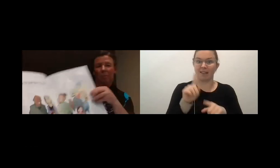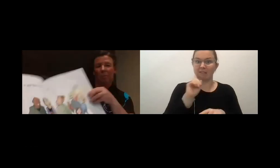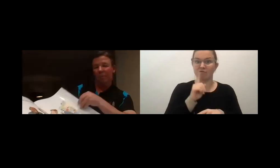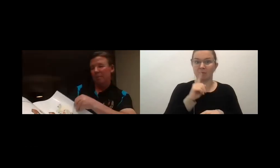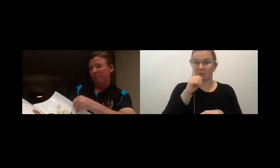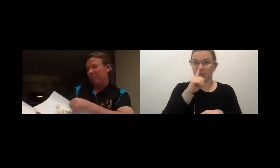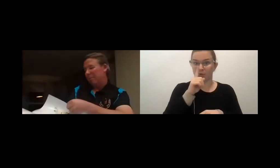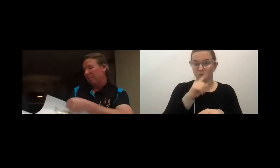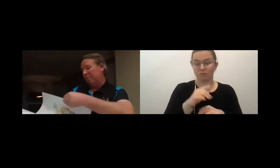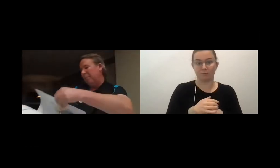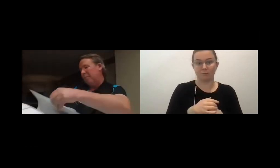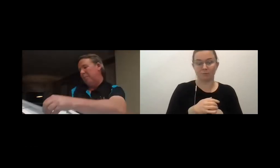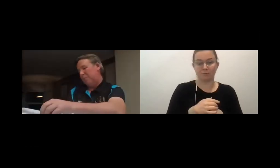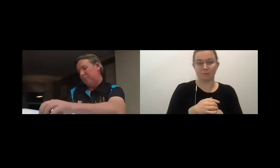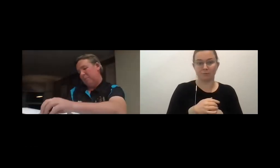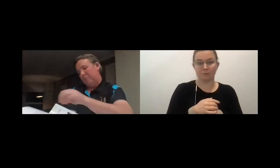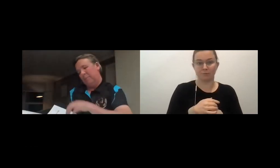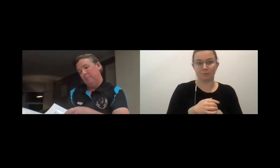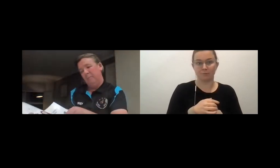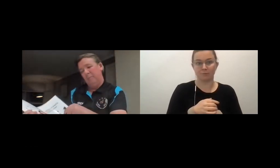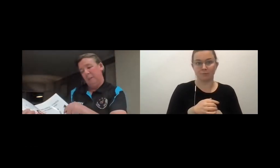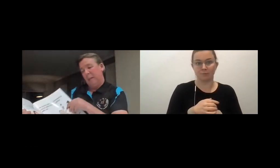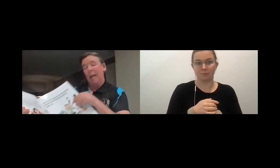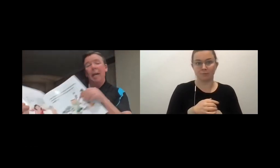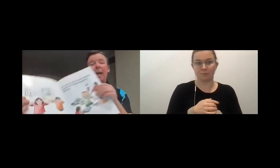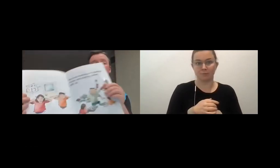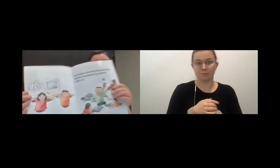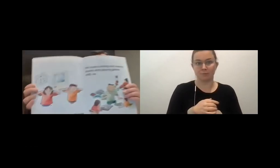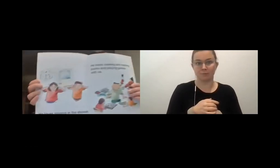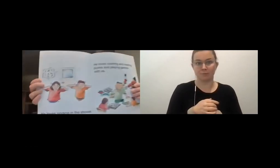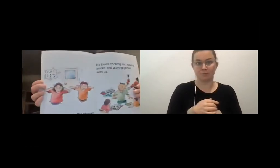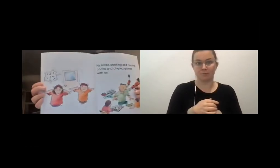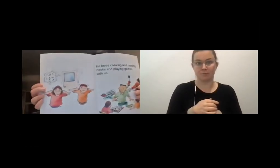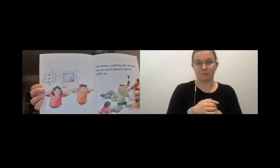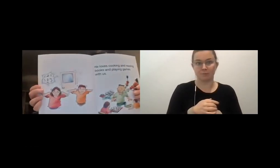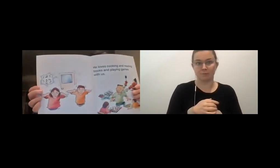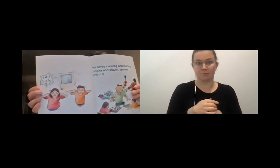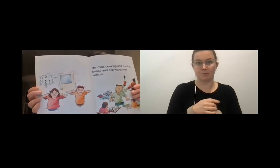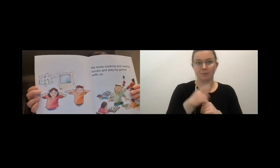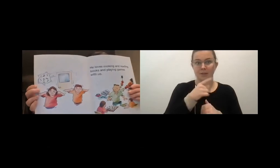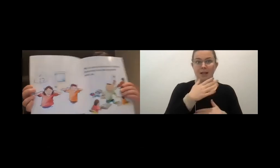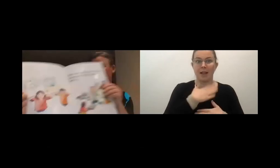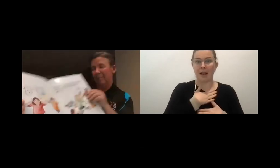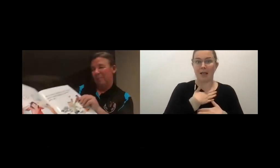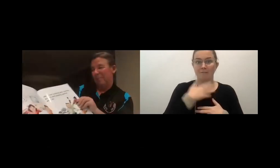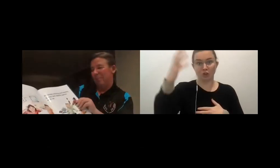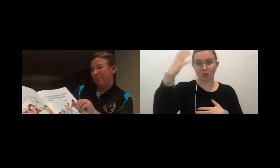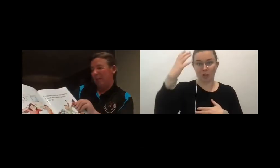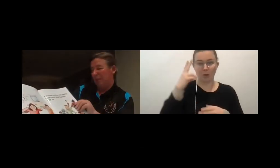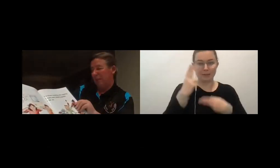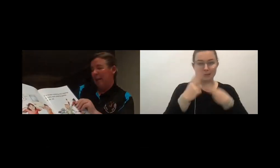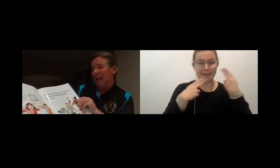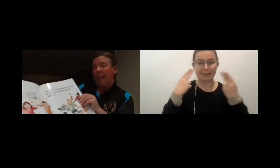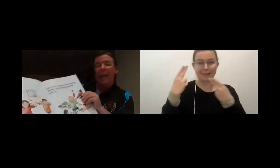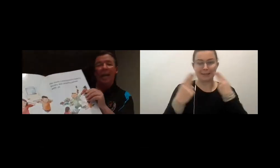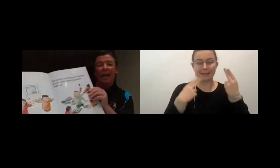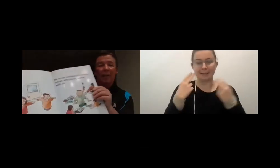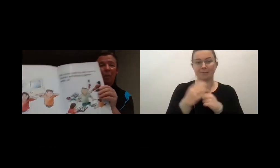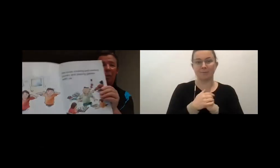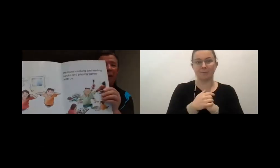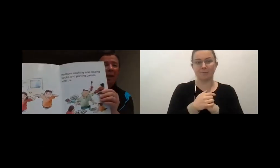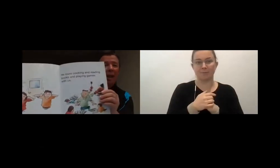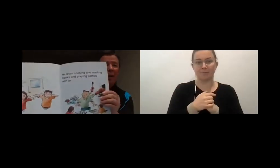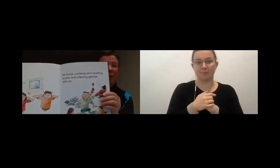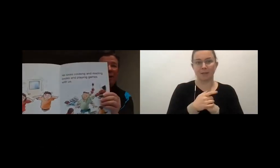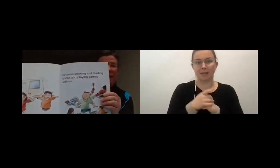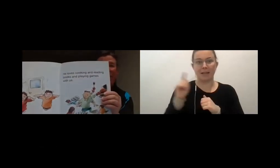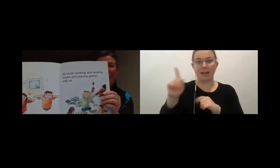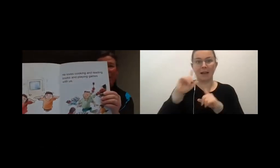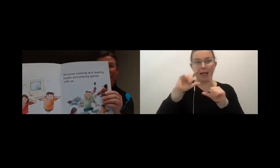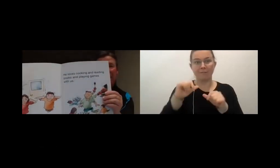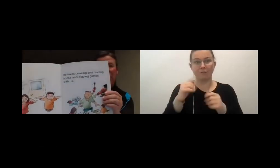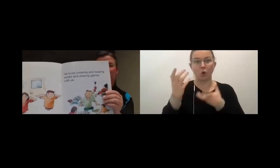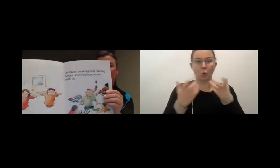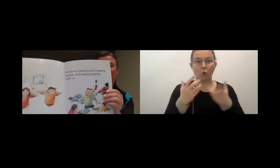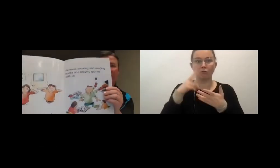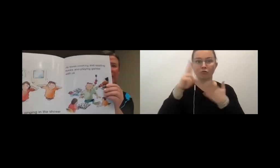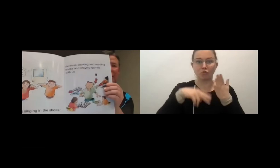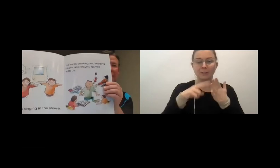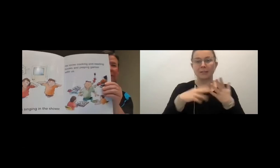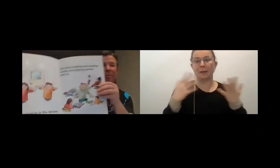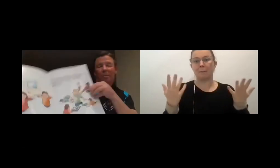he loves singing in the shower he loves cooking and reading and playing games with us